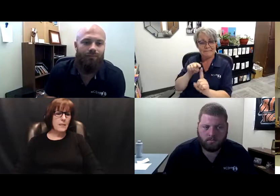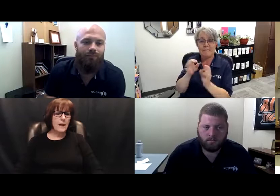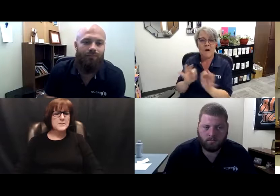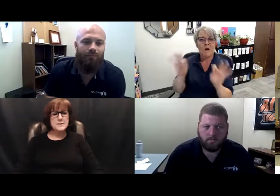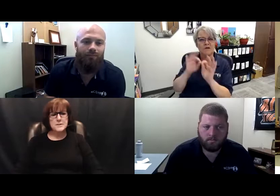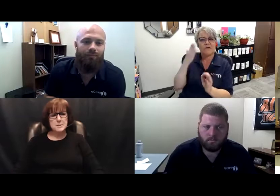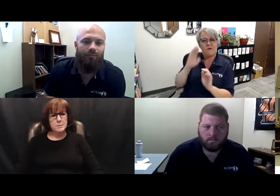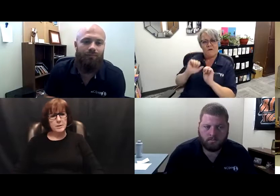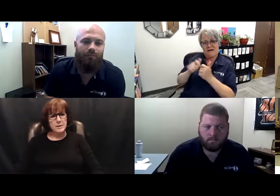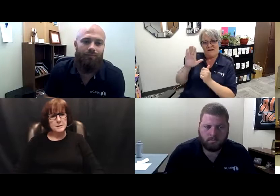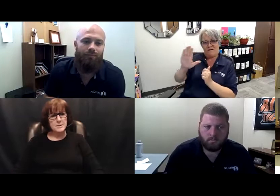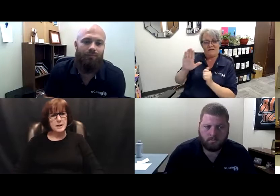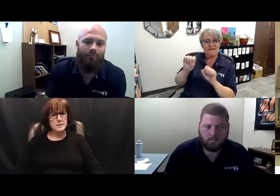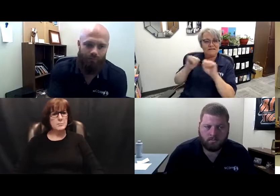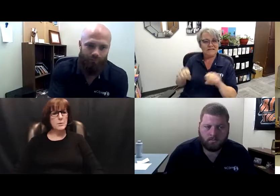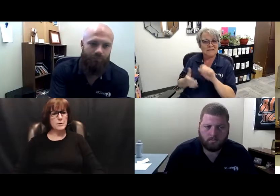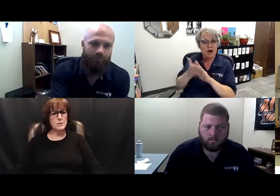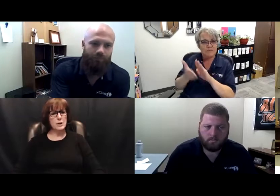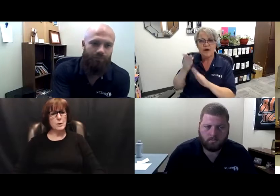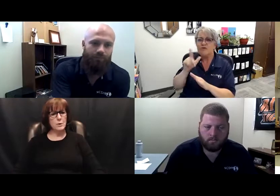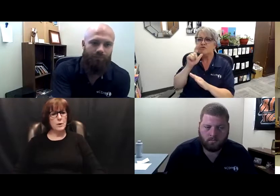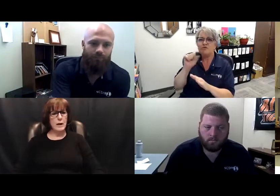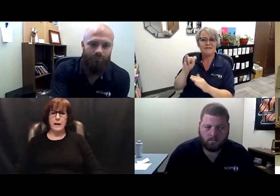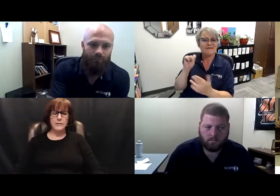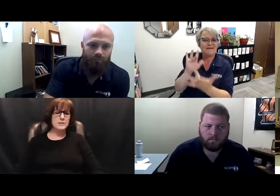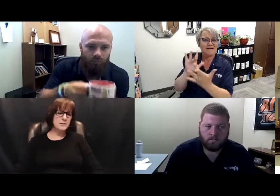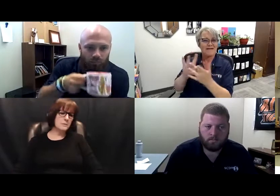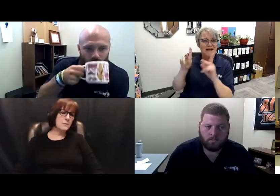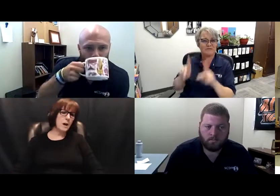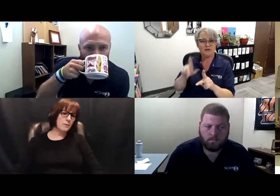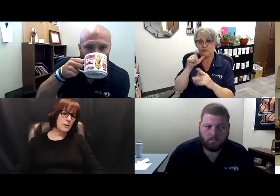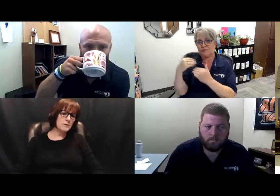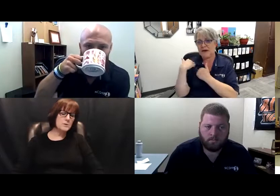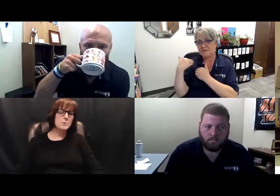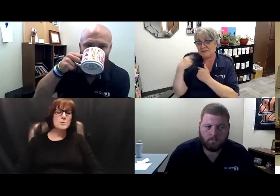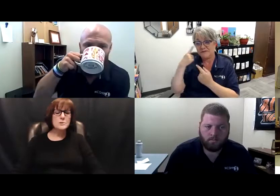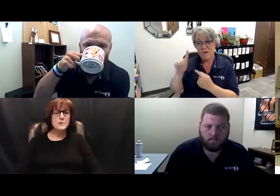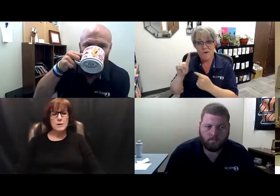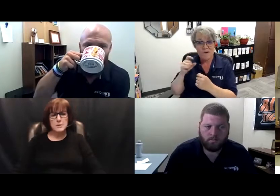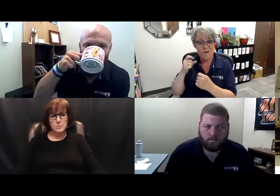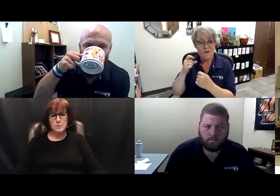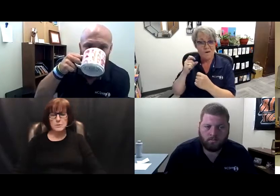has a system in place and it's important to know how their system operates, who's the contact person,